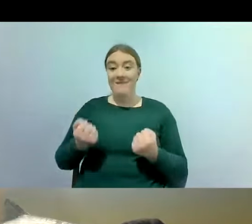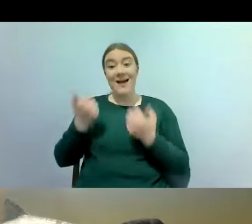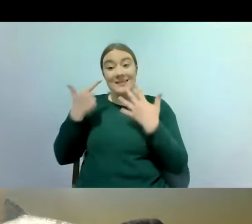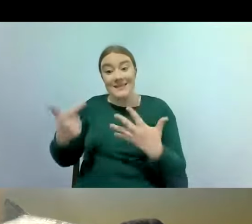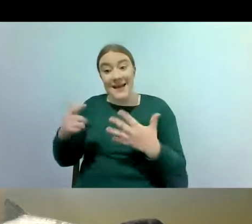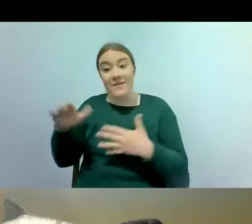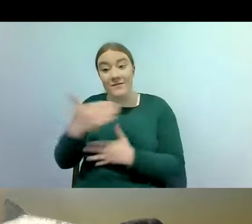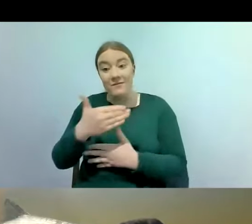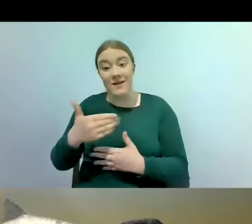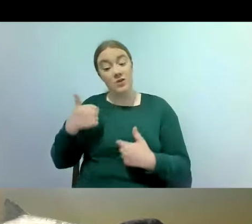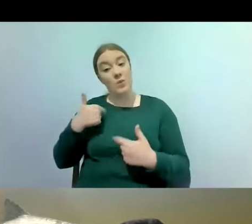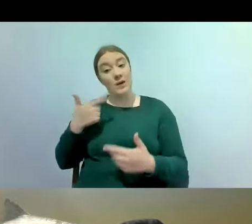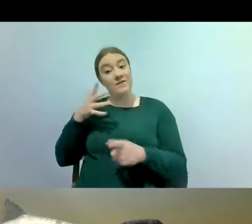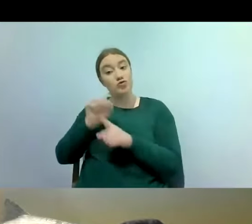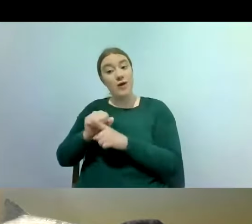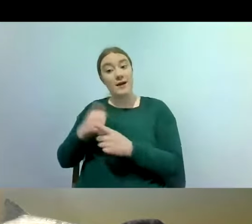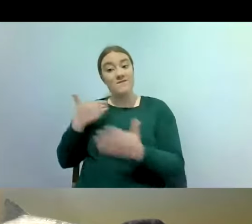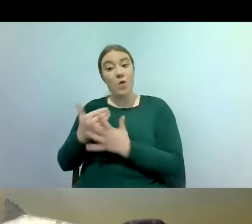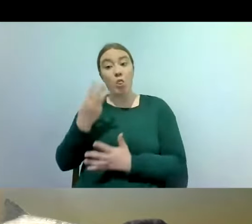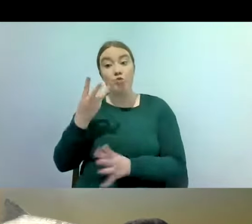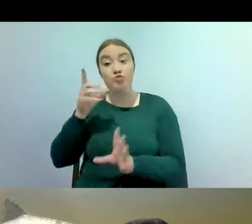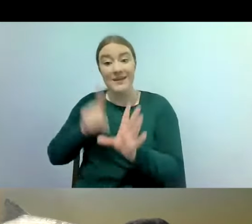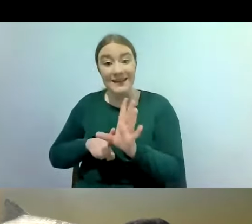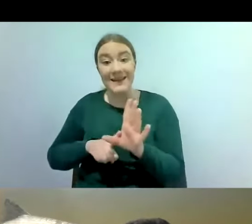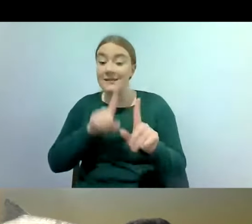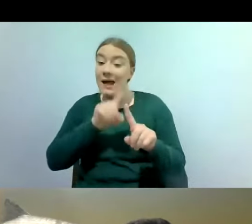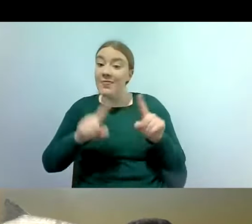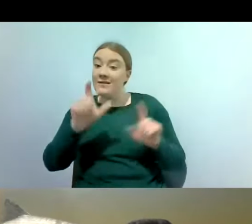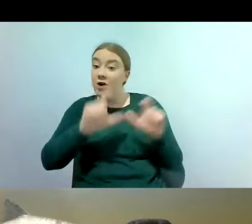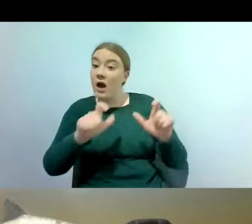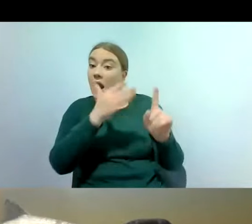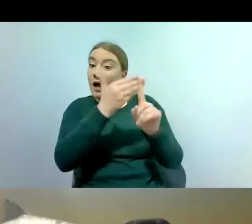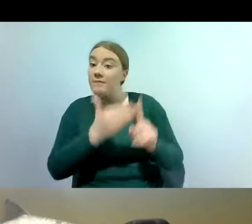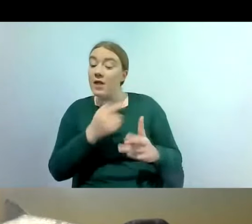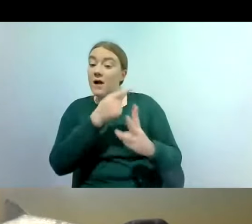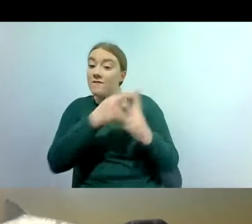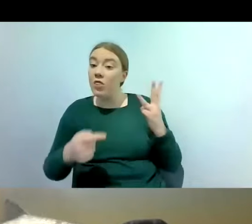the different colors in each panel represent the space use uh in each of those individual years